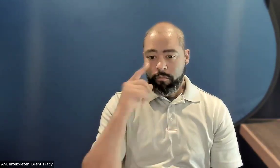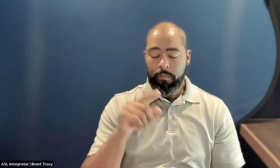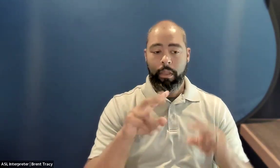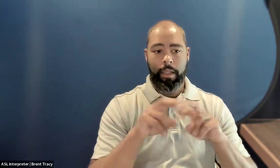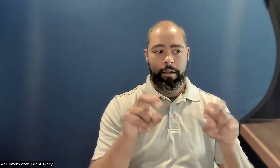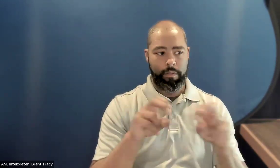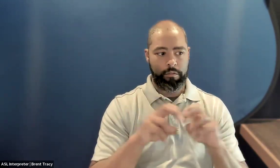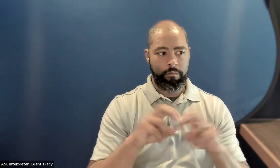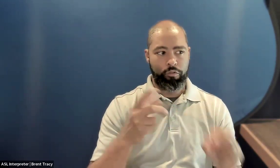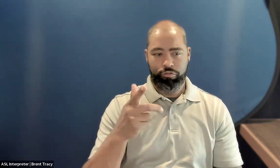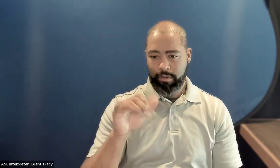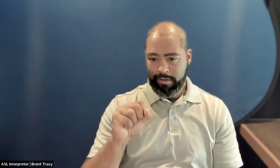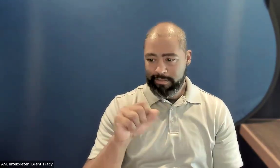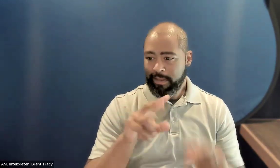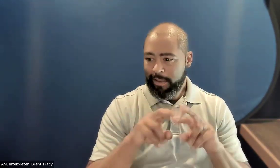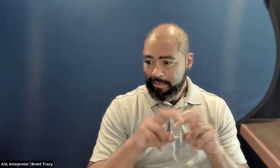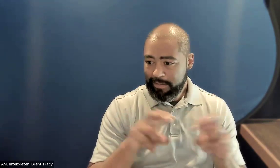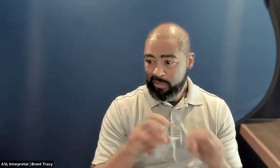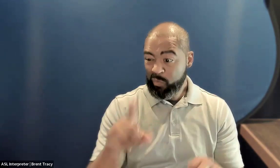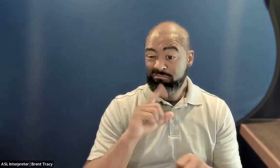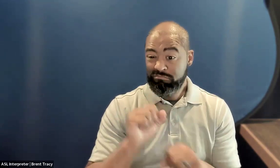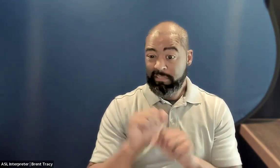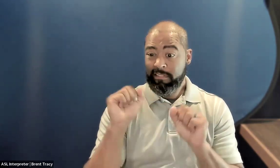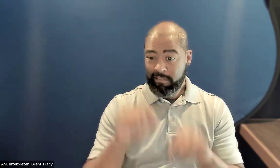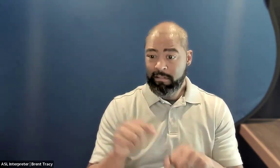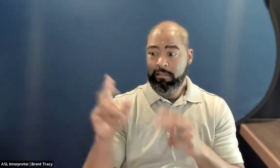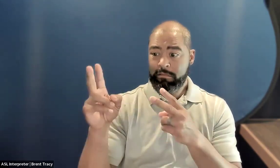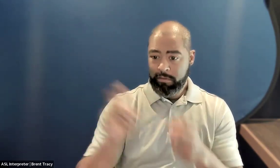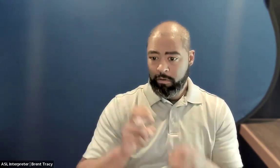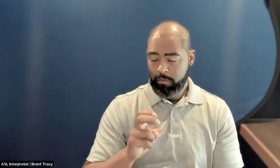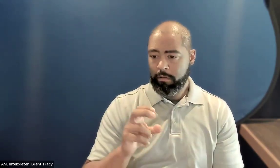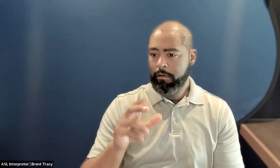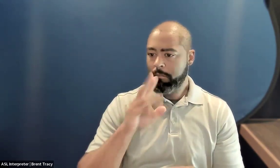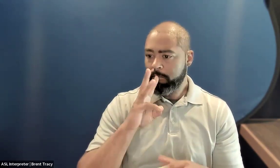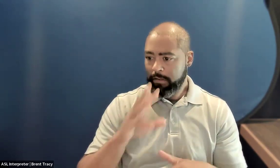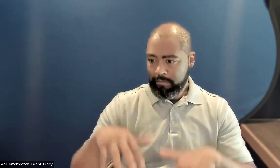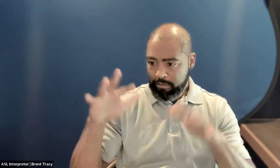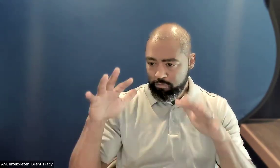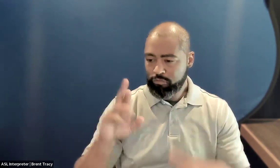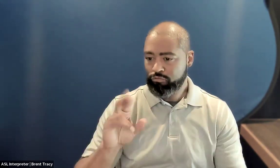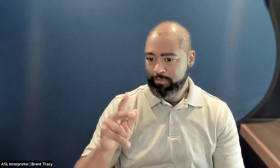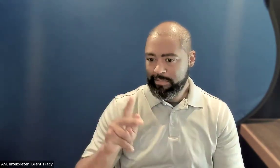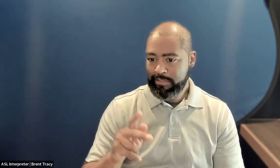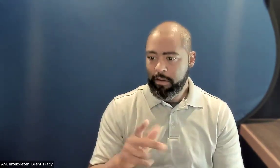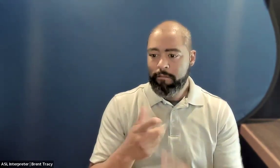It's possible to actually download the flood risk rasters from the Woods Whole group web page.